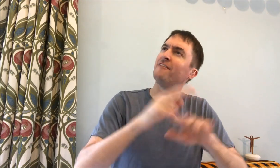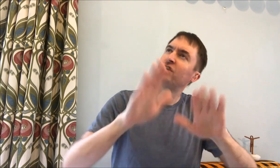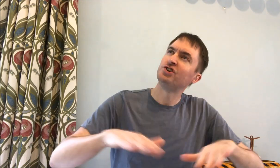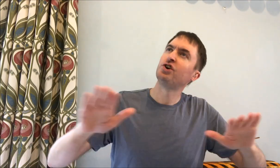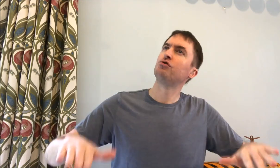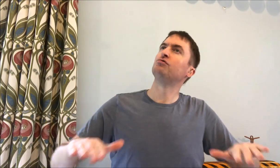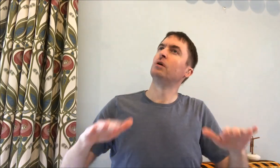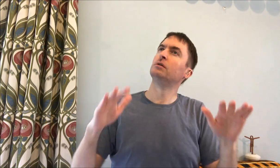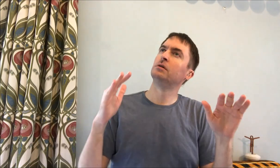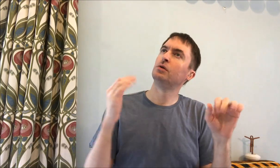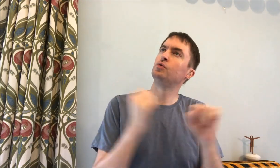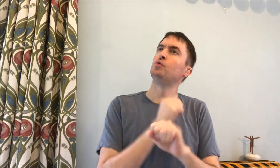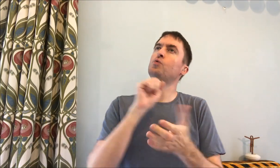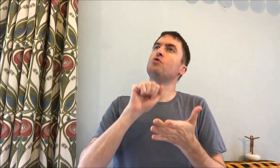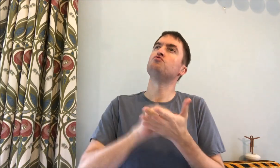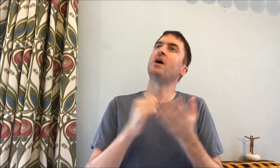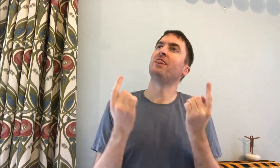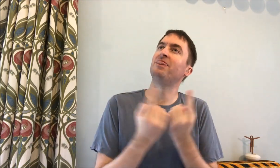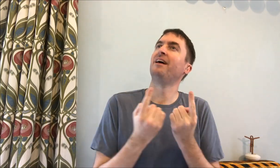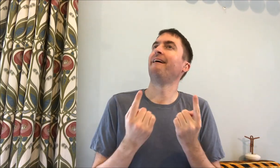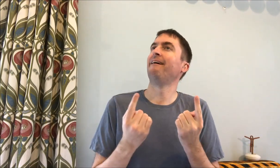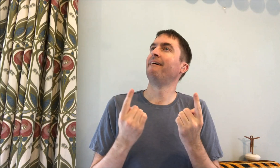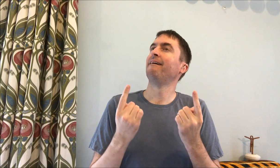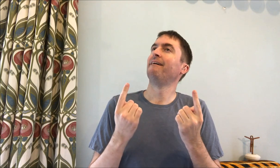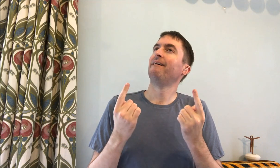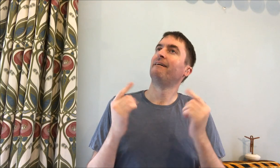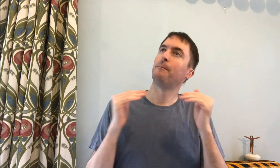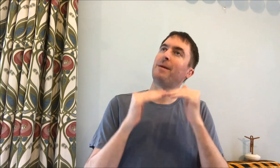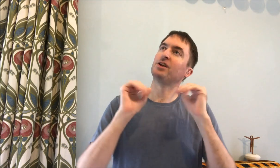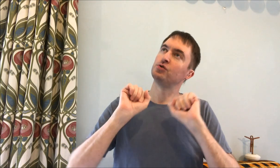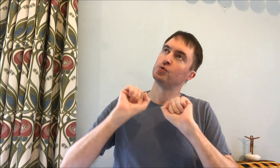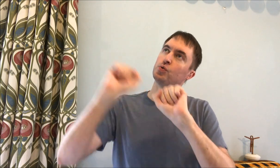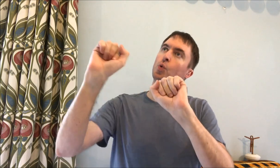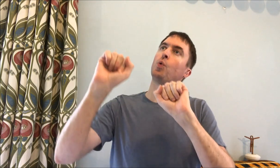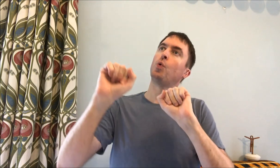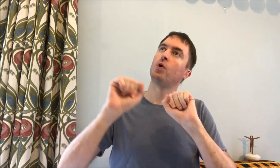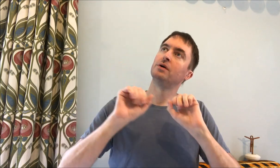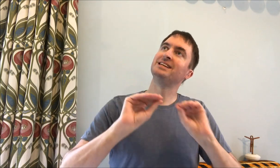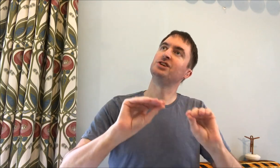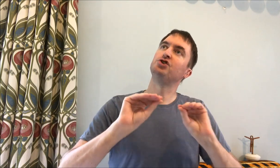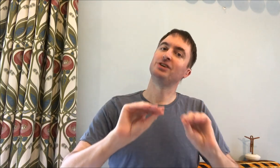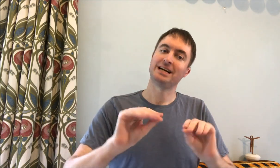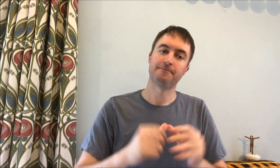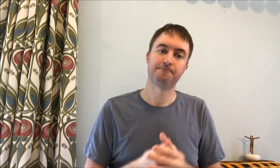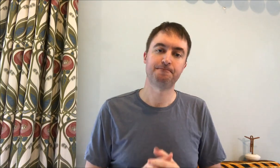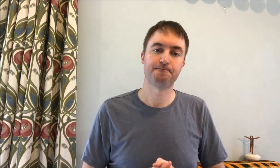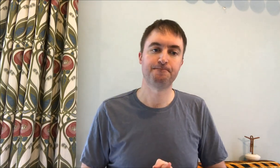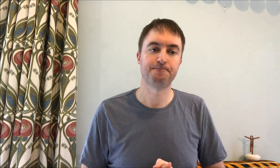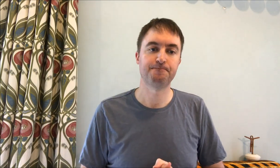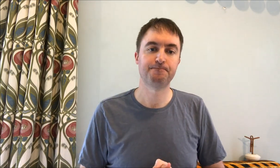Give them the strength to do well by their children and by you.